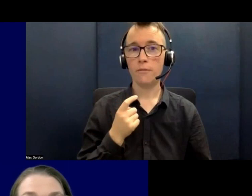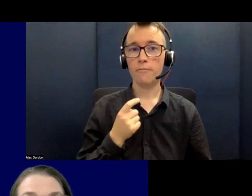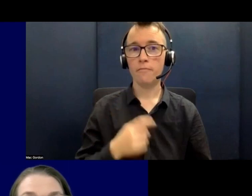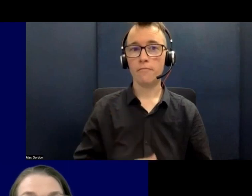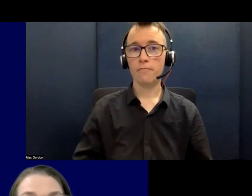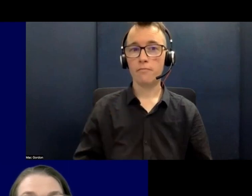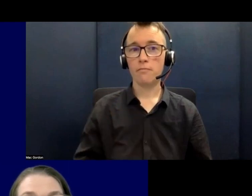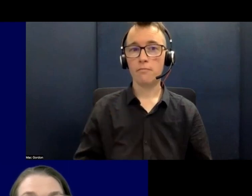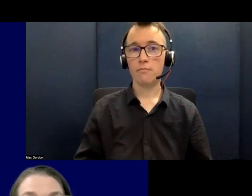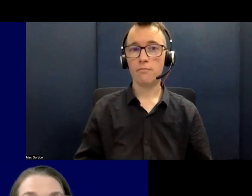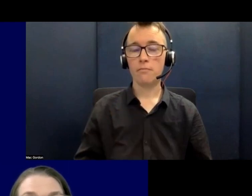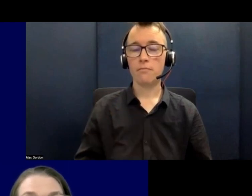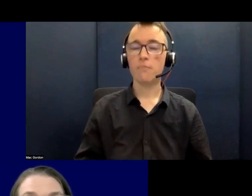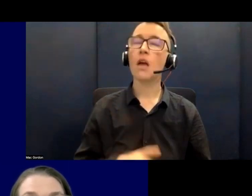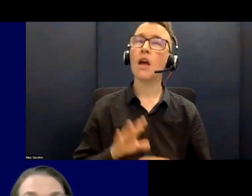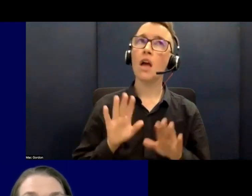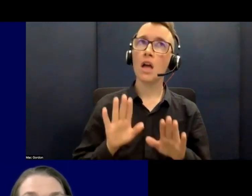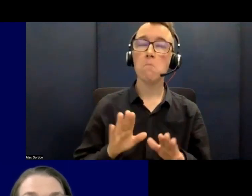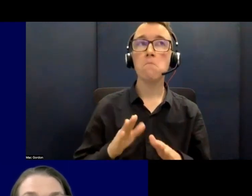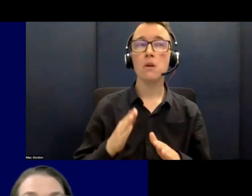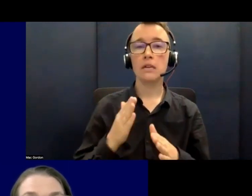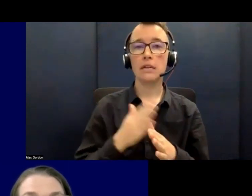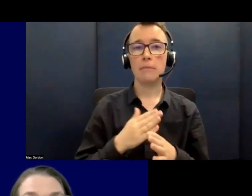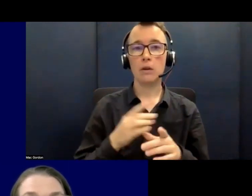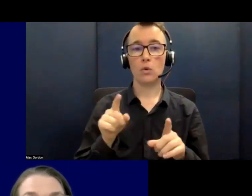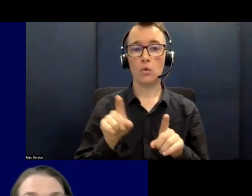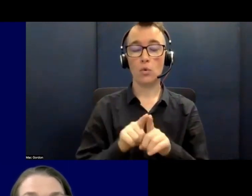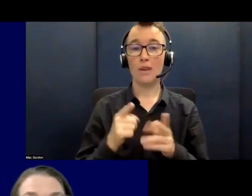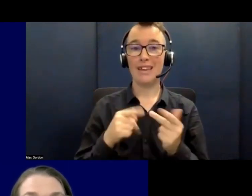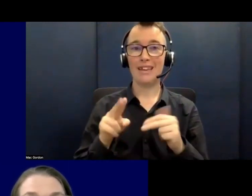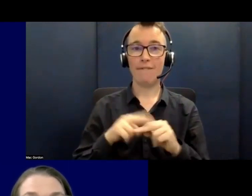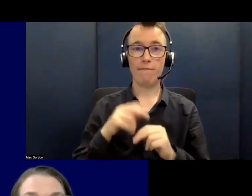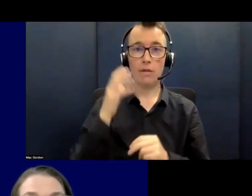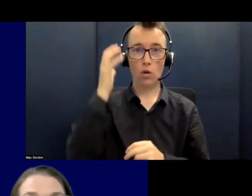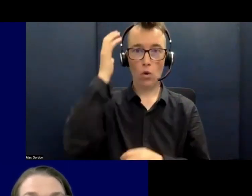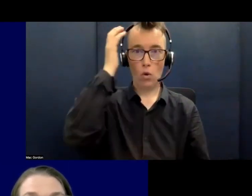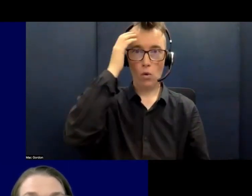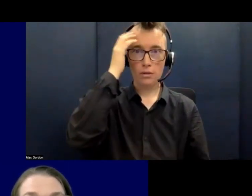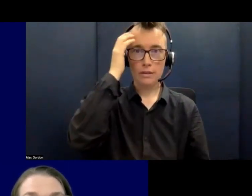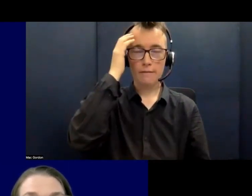It also depends on whether or not there's cognitive and the brain is involved with that too.